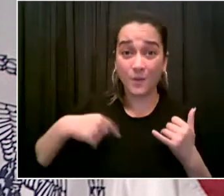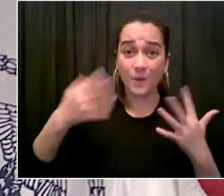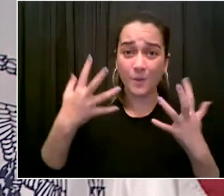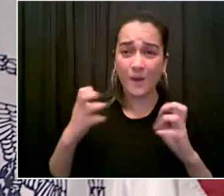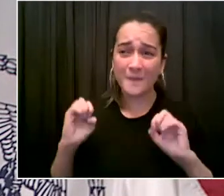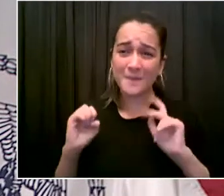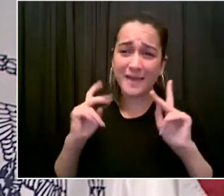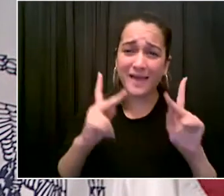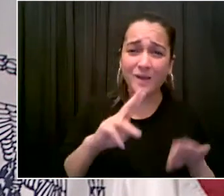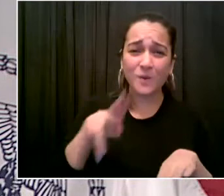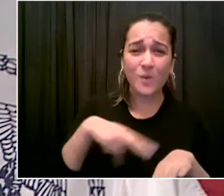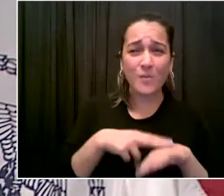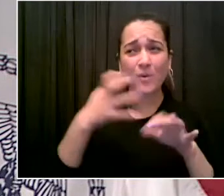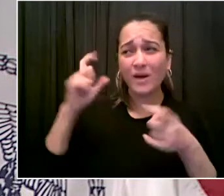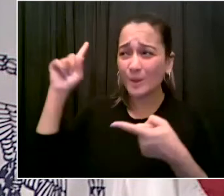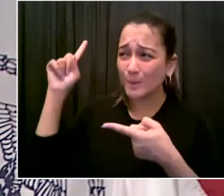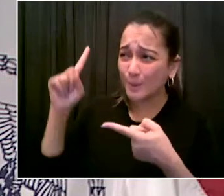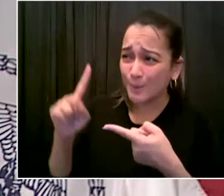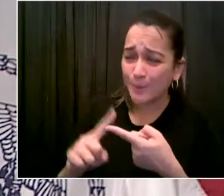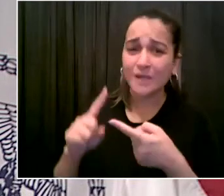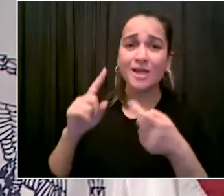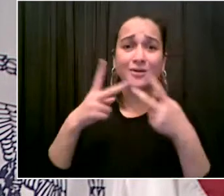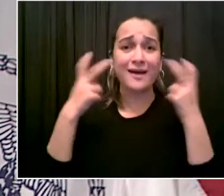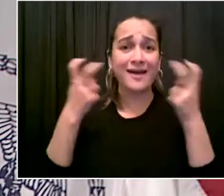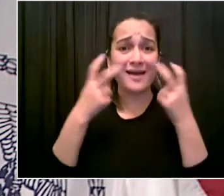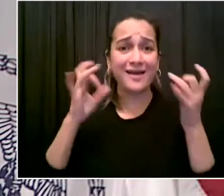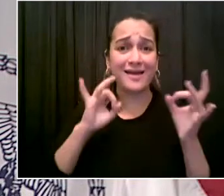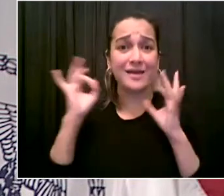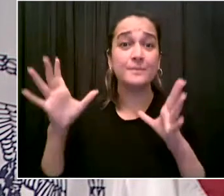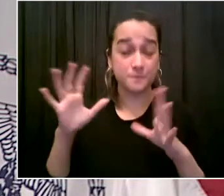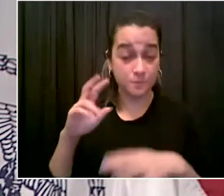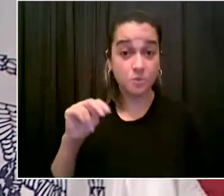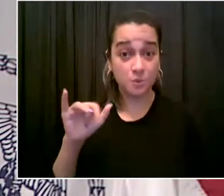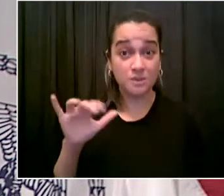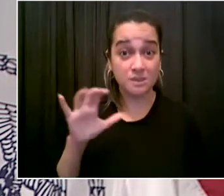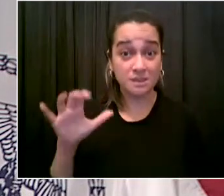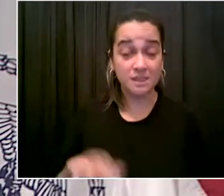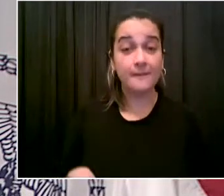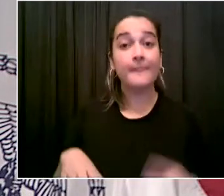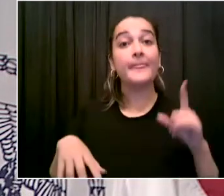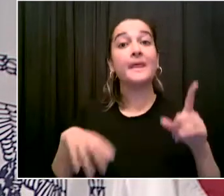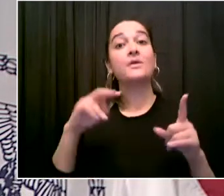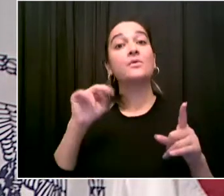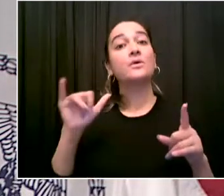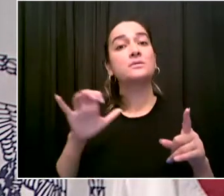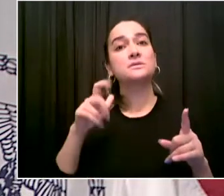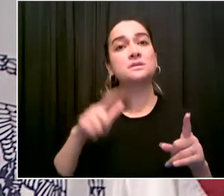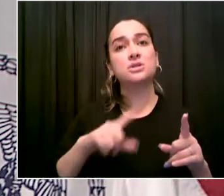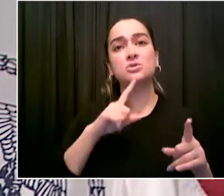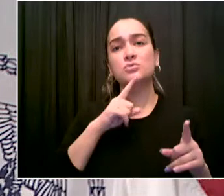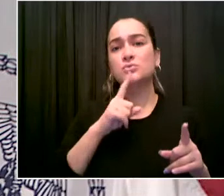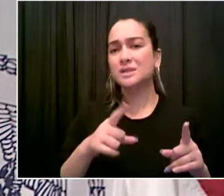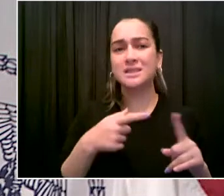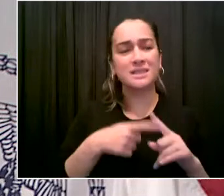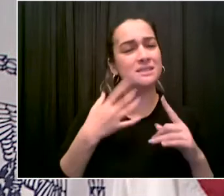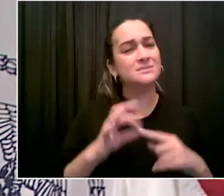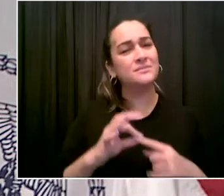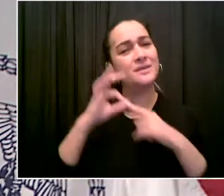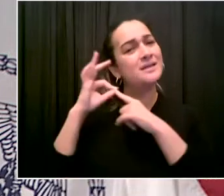WHAE VE TO UNDERSTAND TISH IS A ONCE-IN-A-